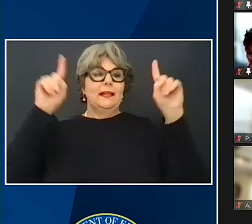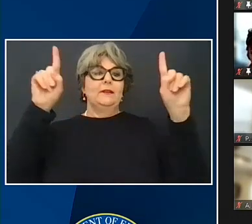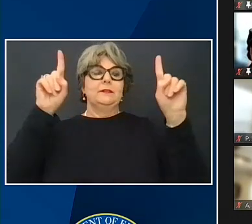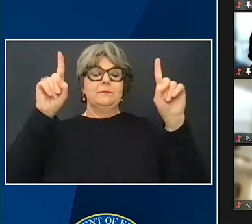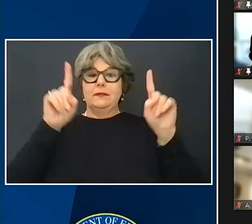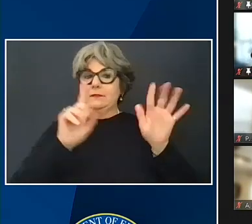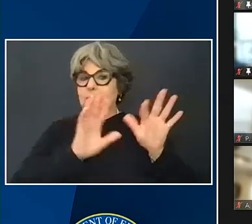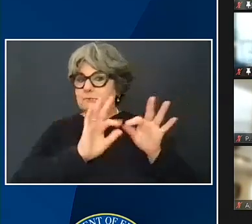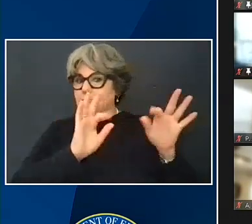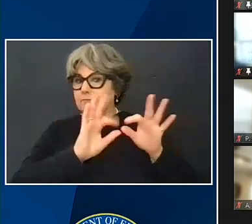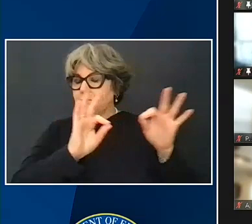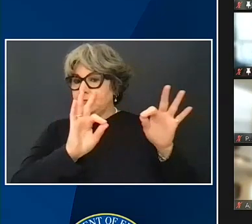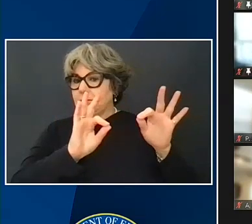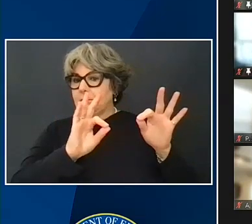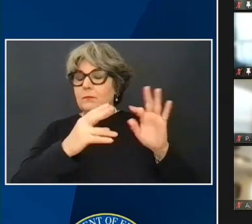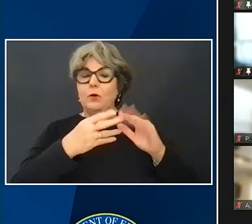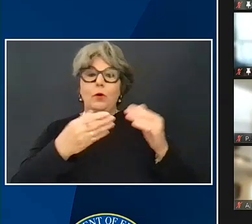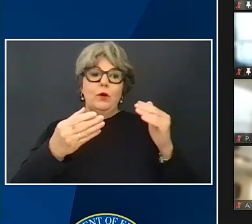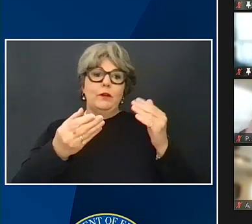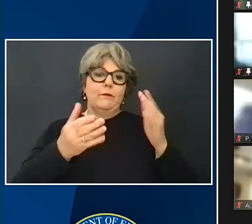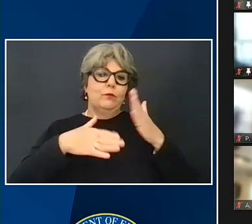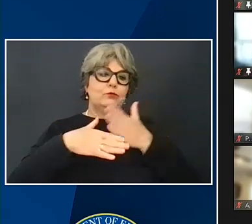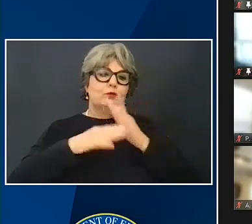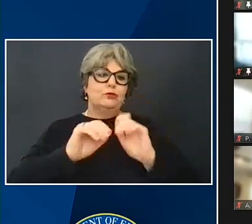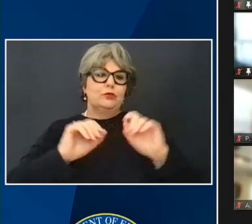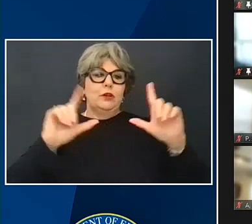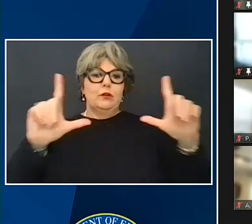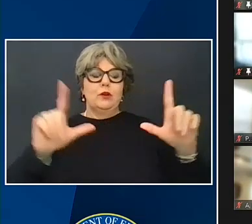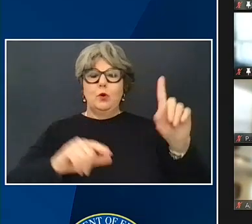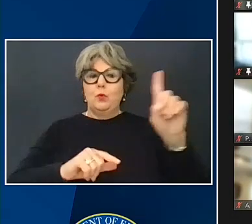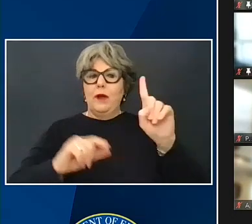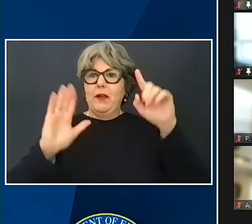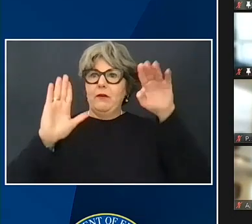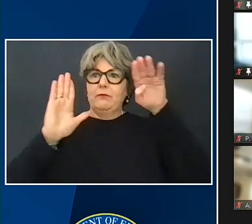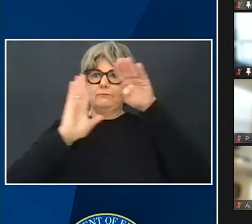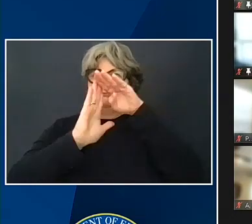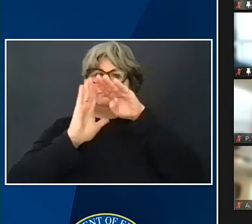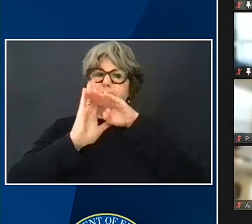B, if you want to reshare where we are in that issue paper and then I'll turn it